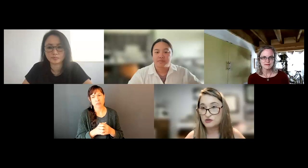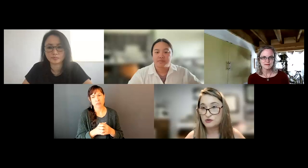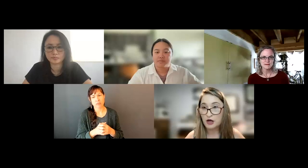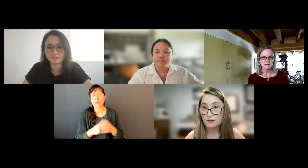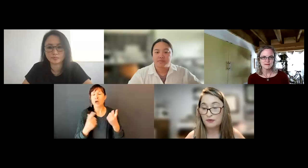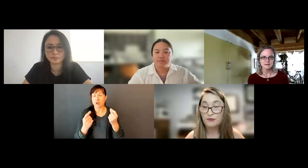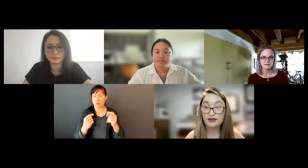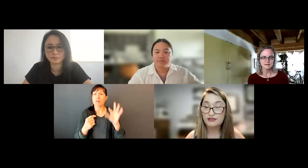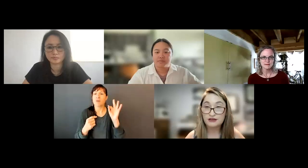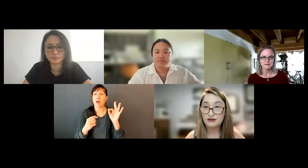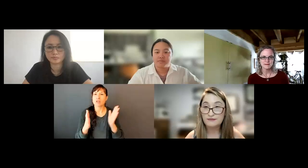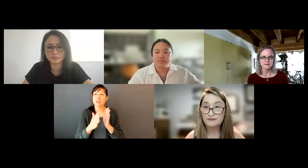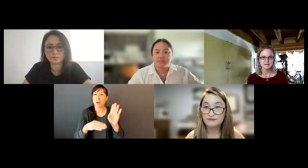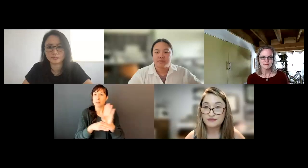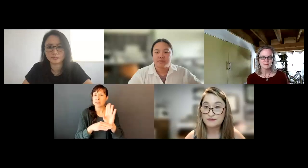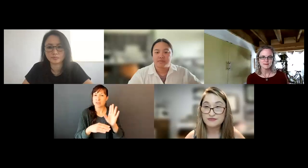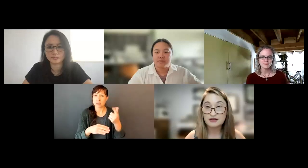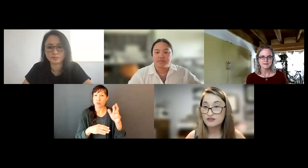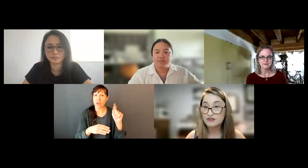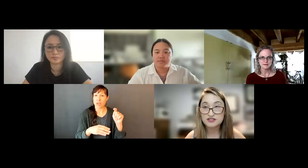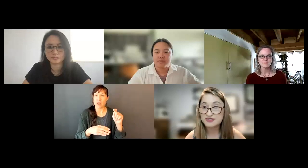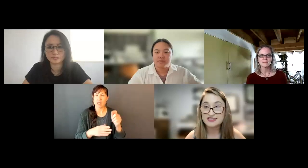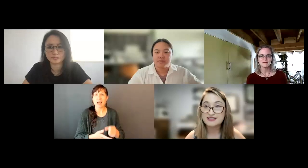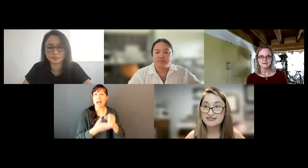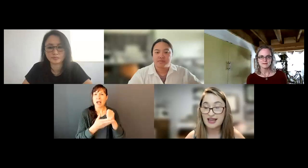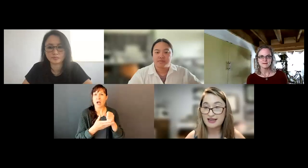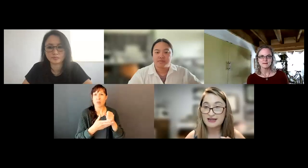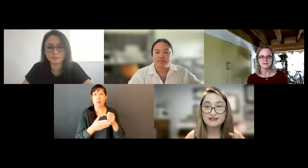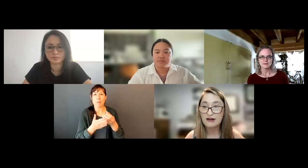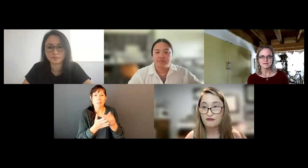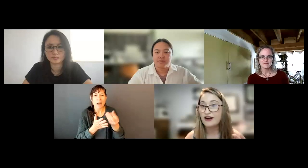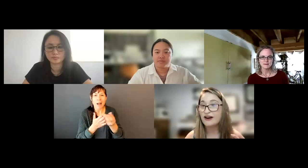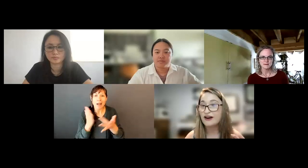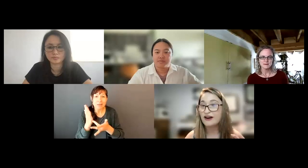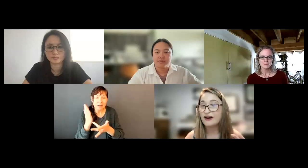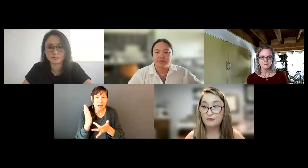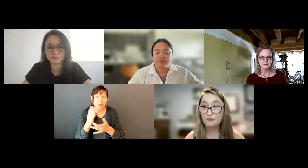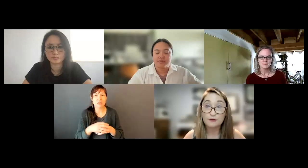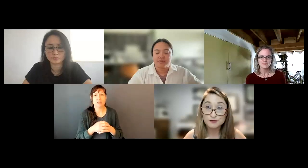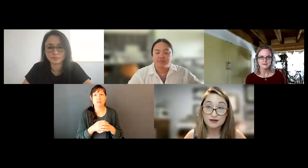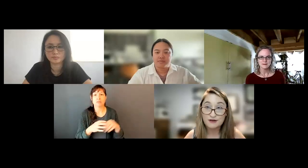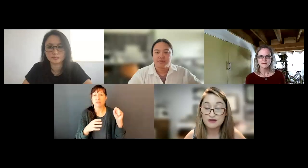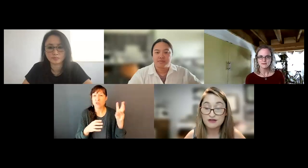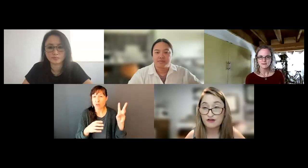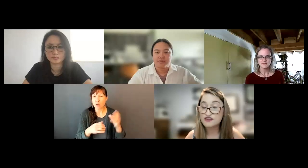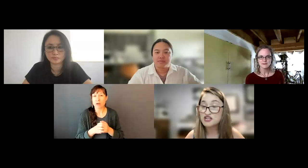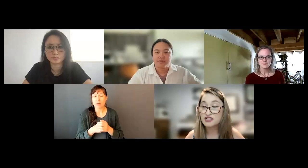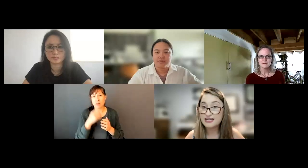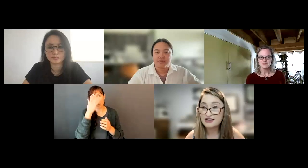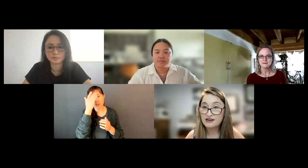to help with some technology purchases and software that helps me run more efficiently.